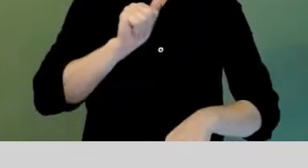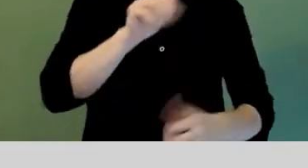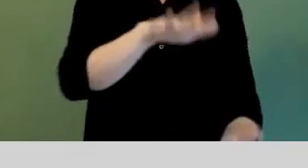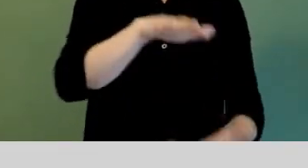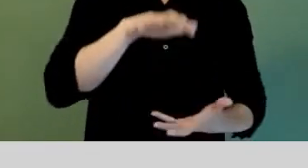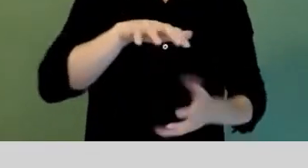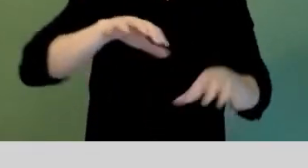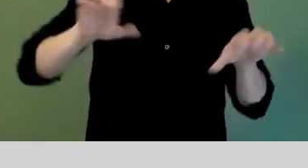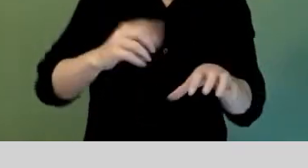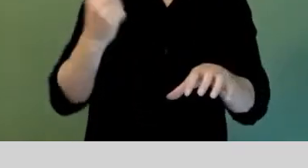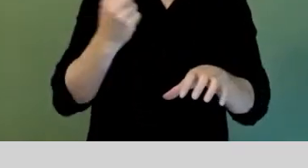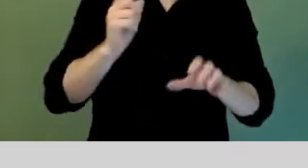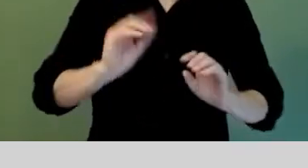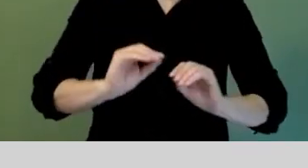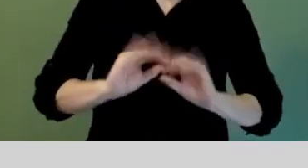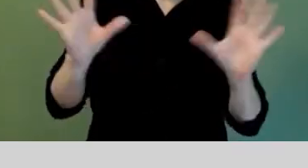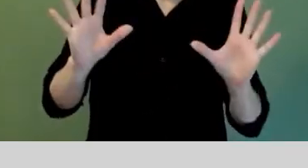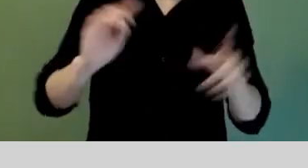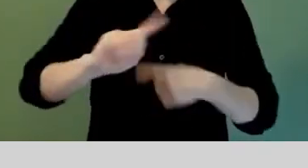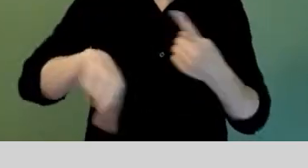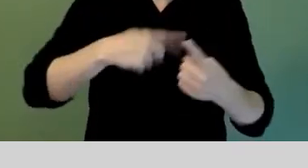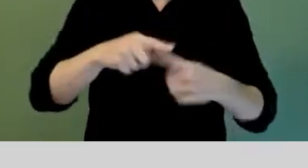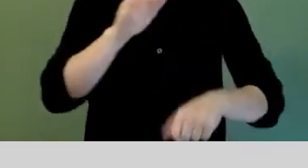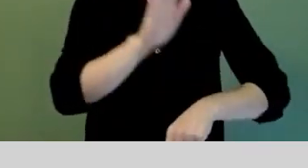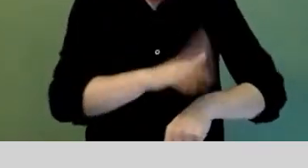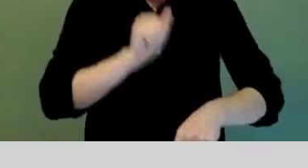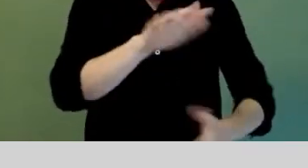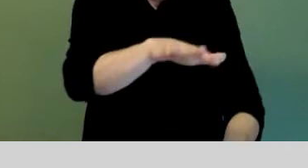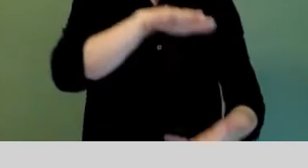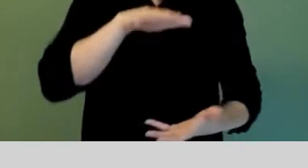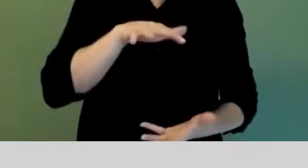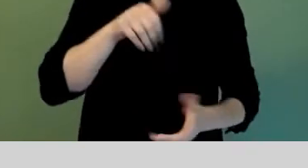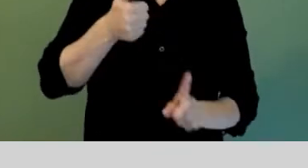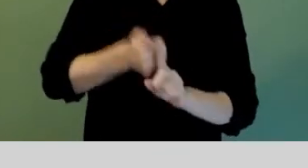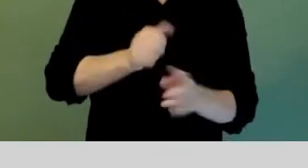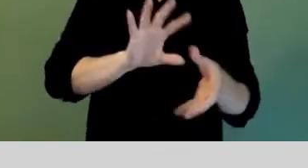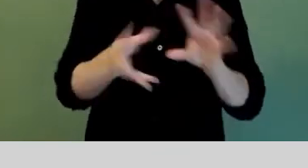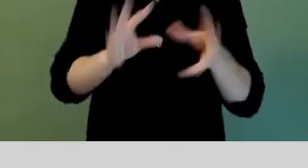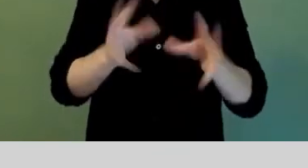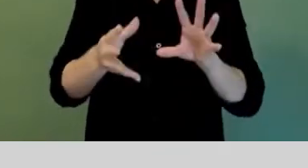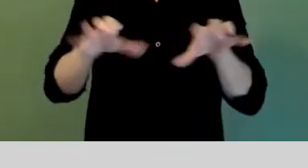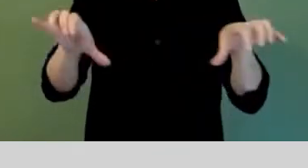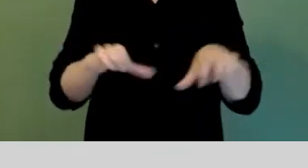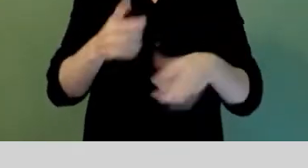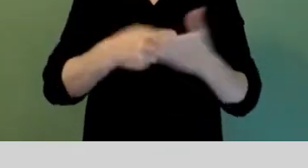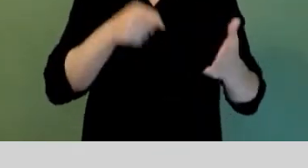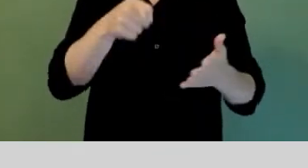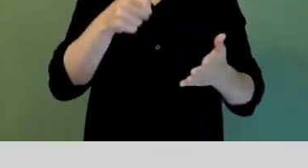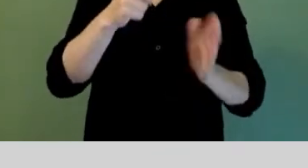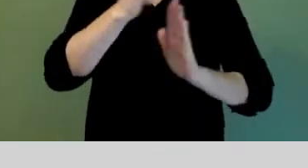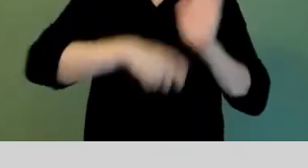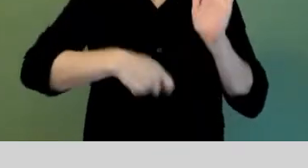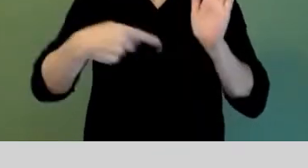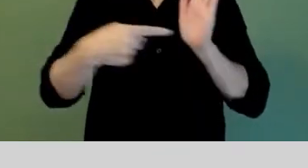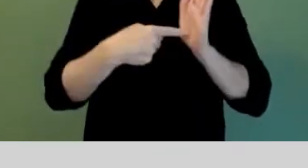When you call it, it does the thing that you wrote in the code. Now decorators, these are these statements beginning with an at symbol